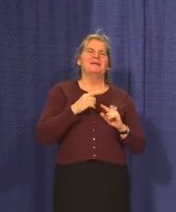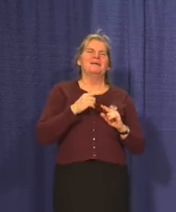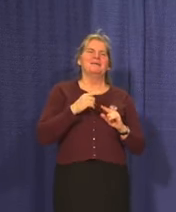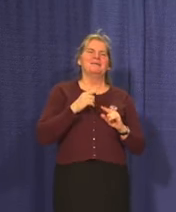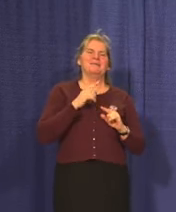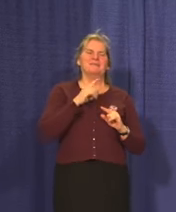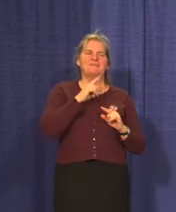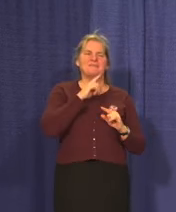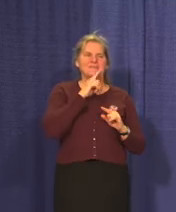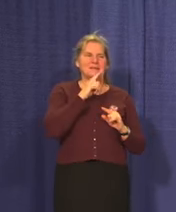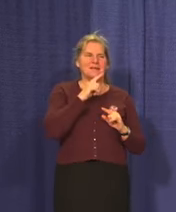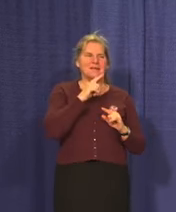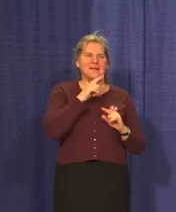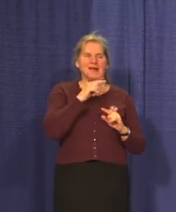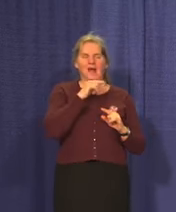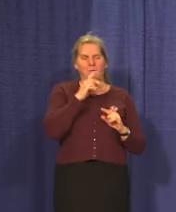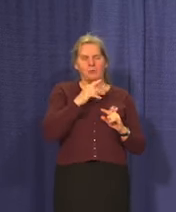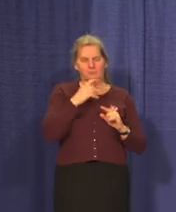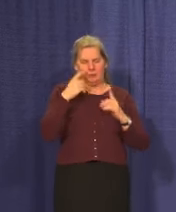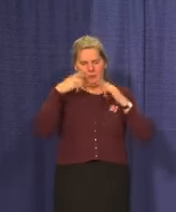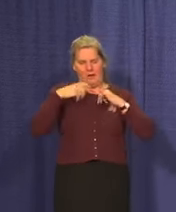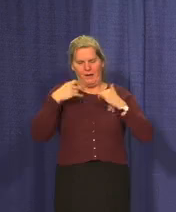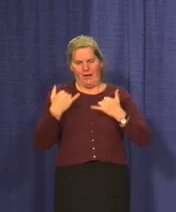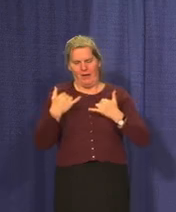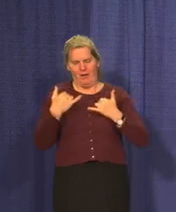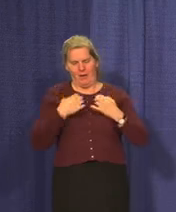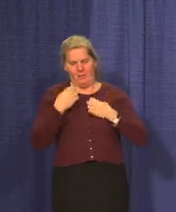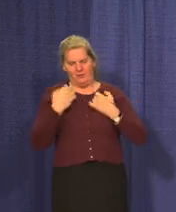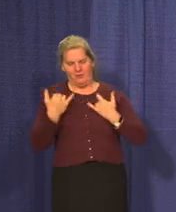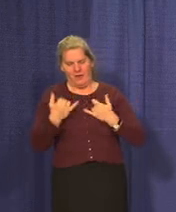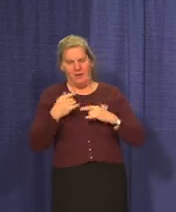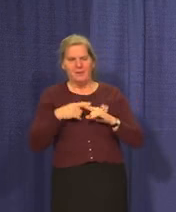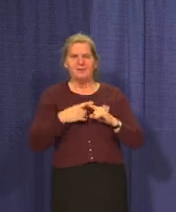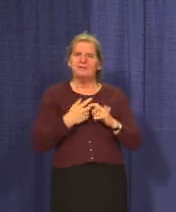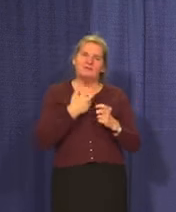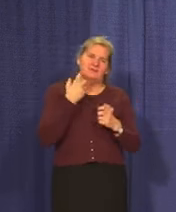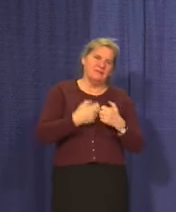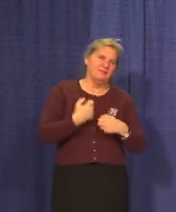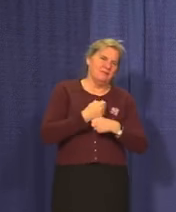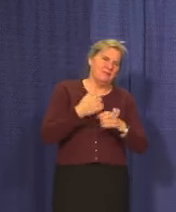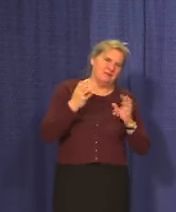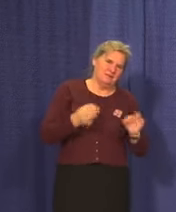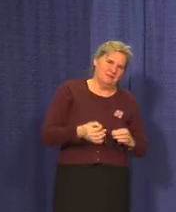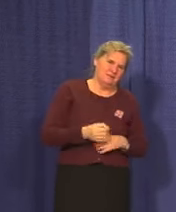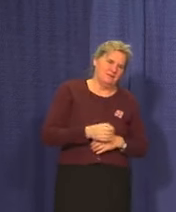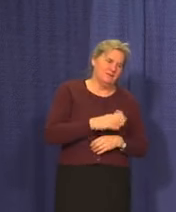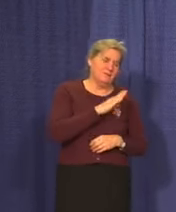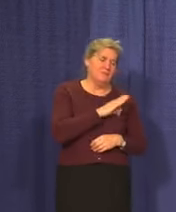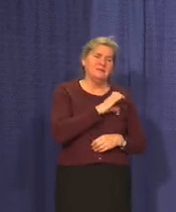DOWN THIS TIME BUT, OF THESE ARE DIFFICULT DECISIONS TO MAKE. BC IS A VERY CLOSE PARTNER TO